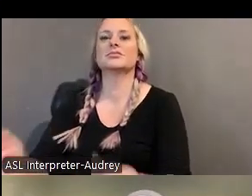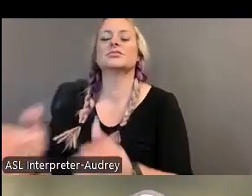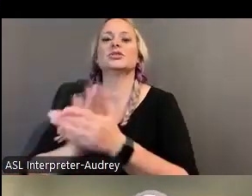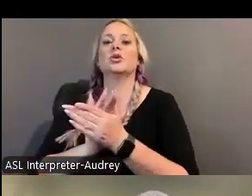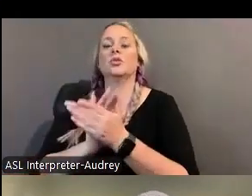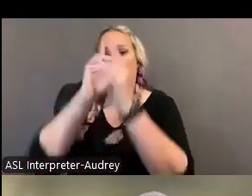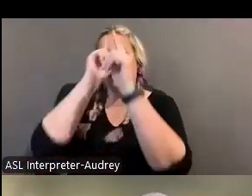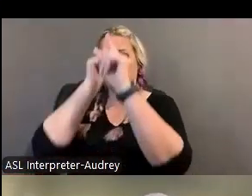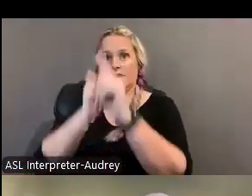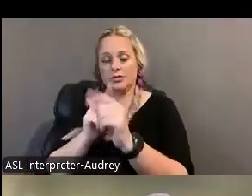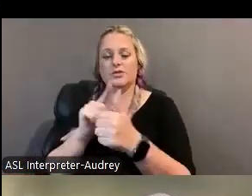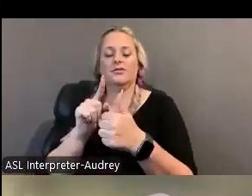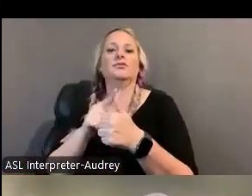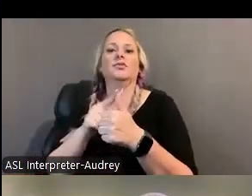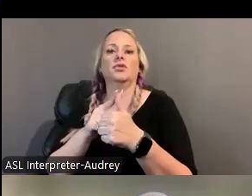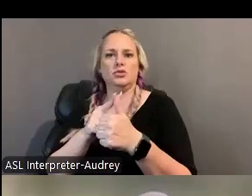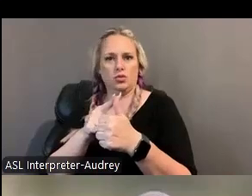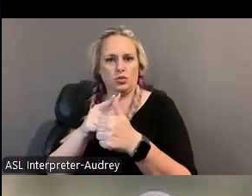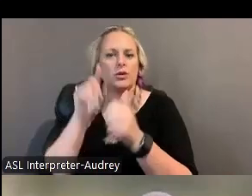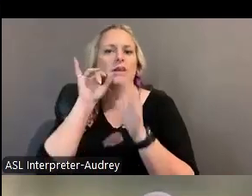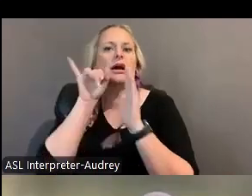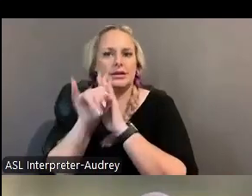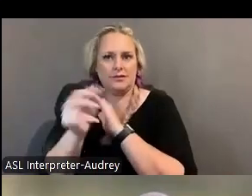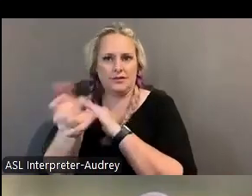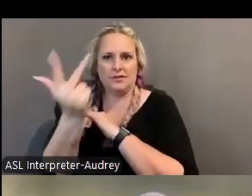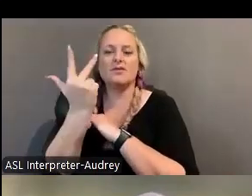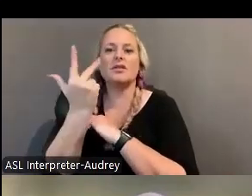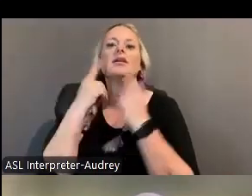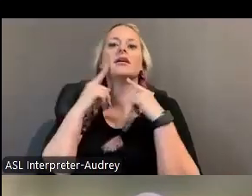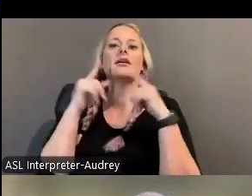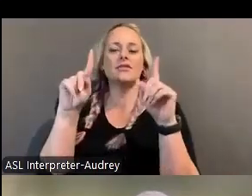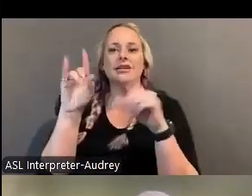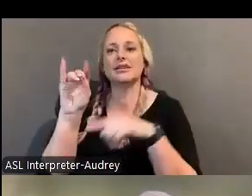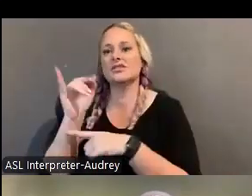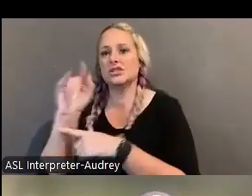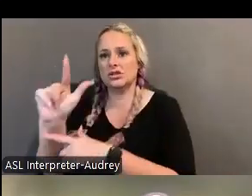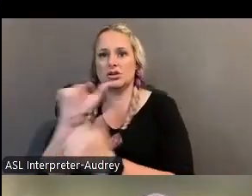we did identify three effective digital approaches to reduce social isolation and loneliness. For